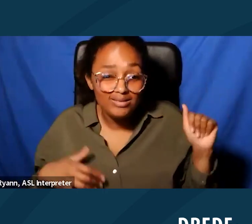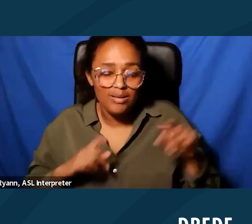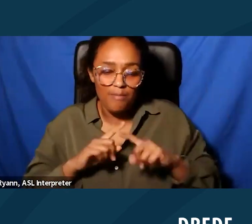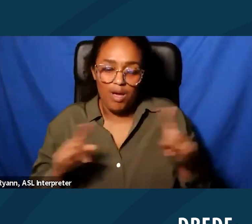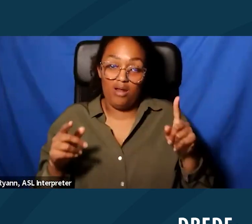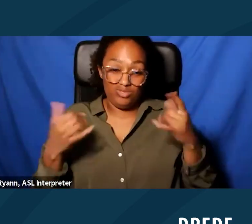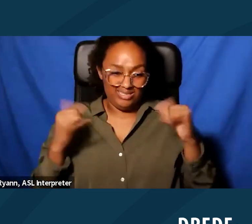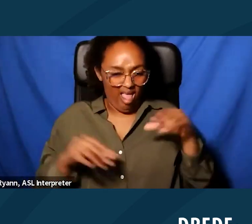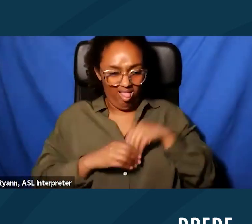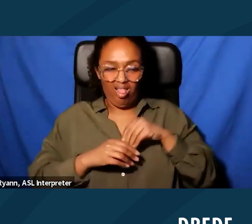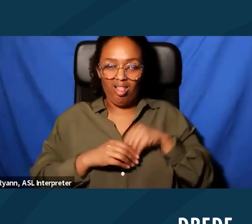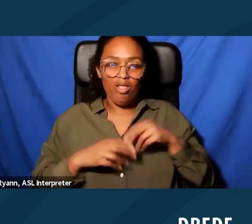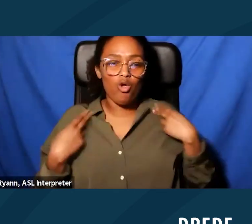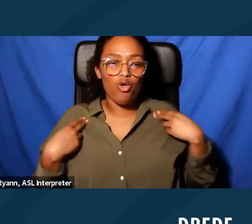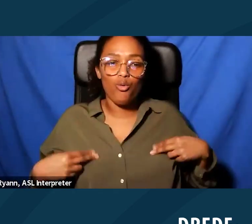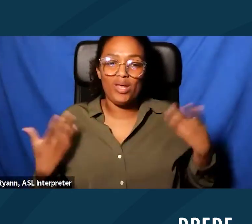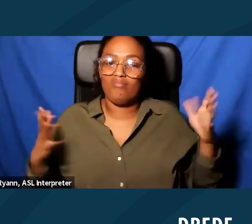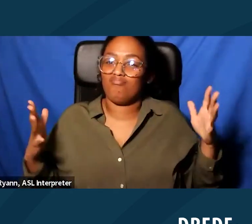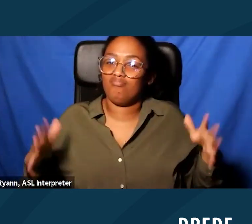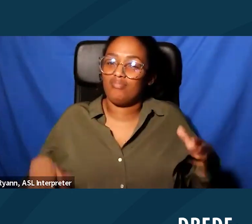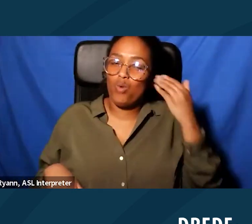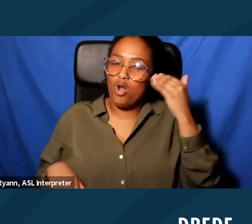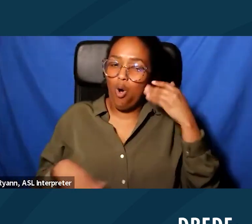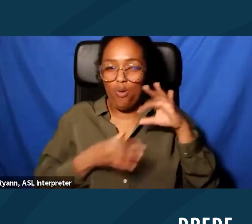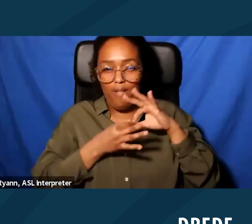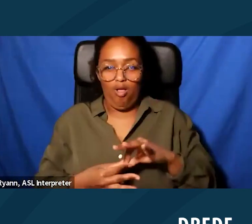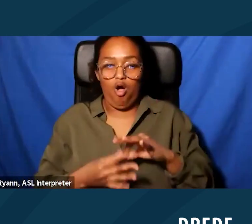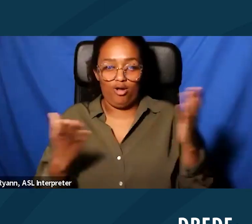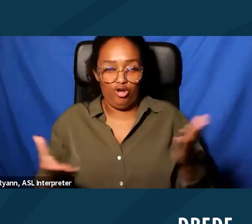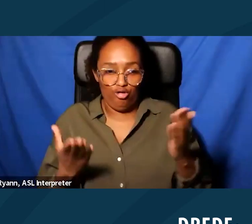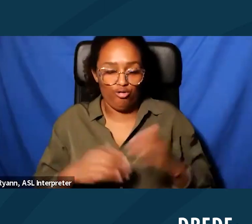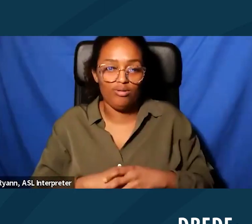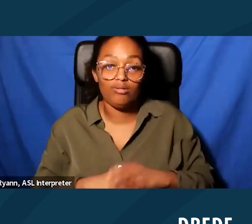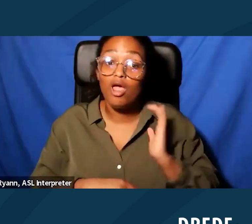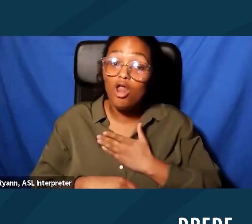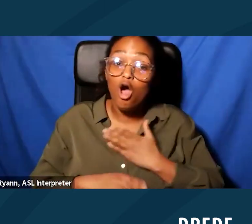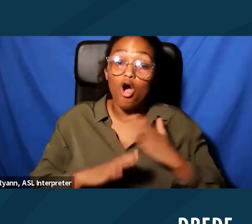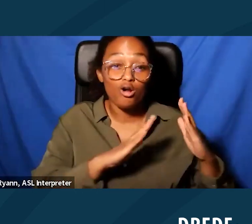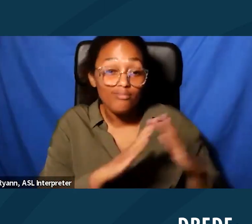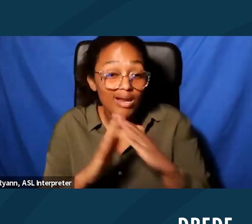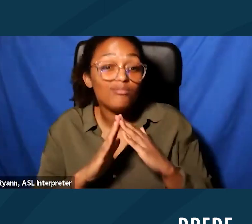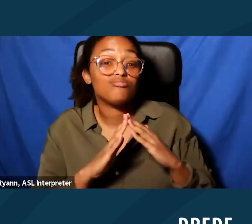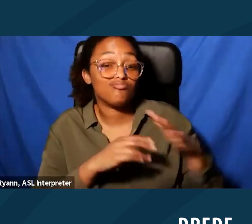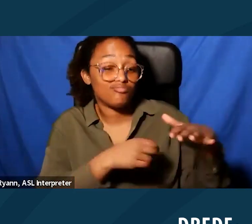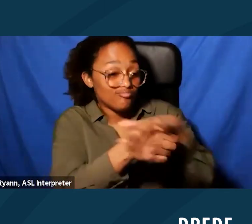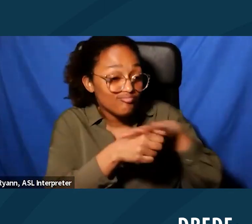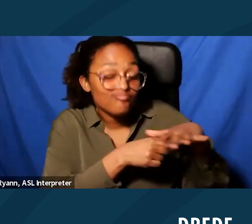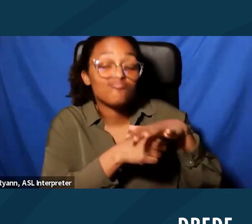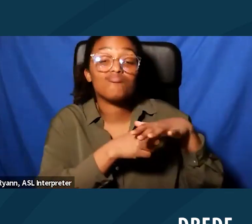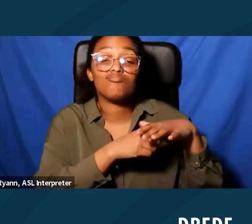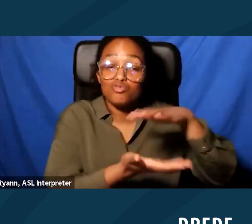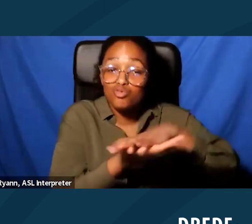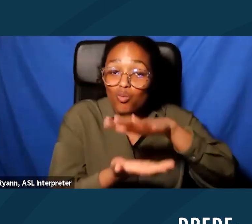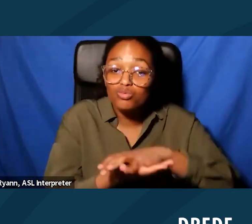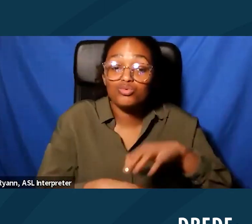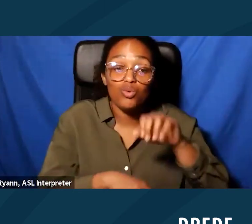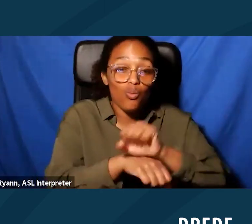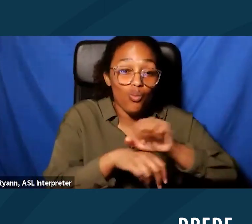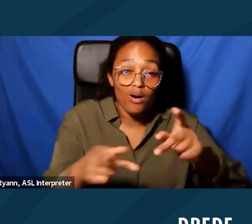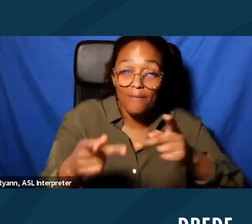We know we belong. In our neighbors, in our schools, in our workplaces, in our homes, in our